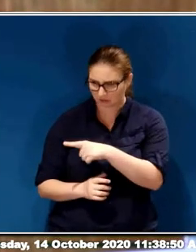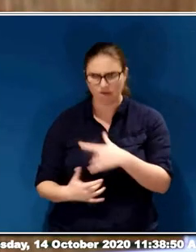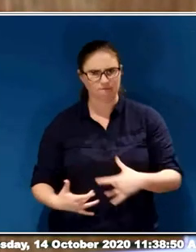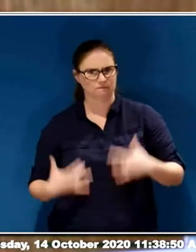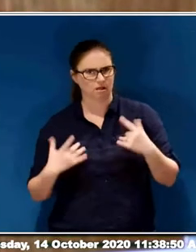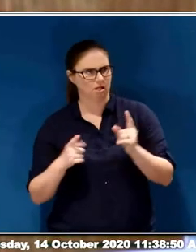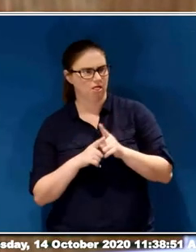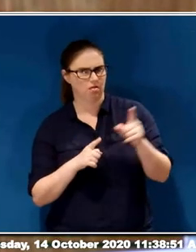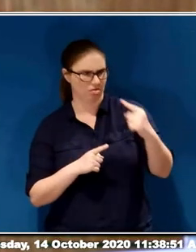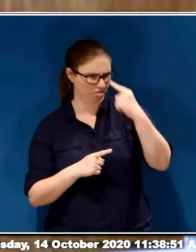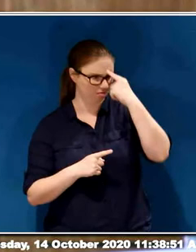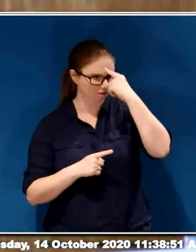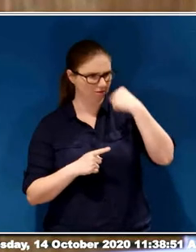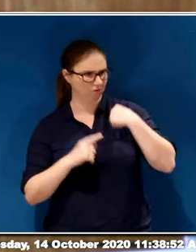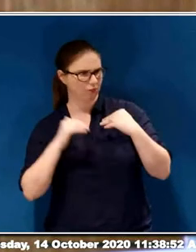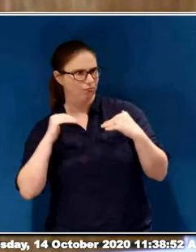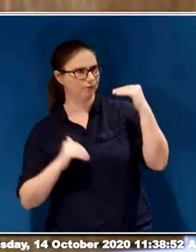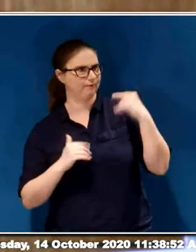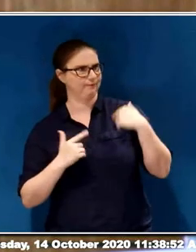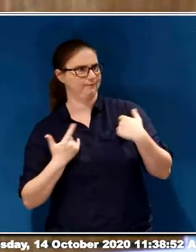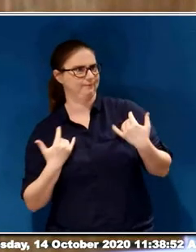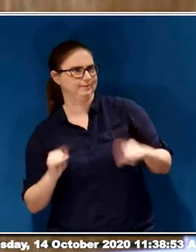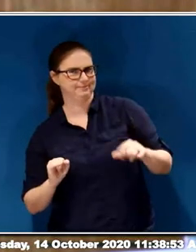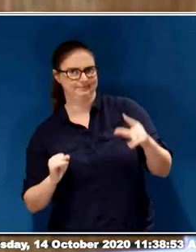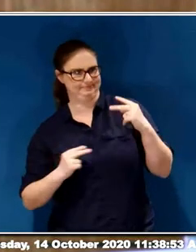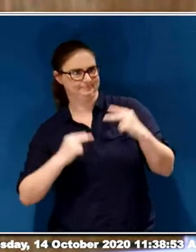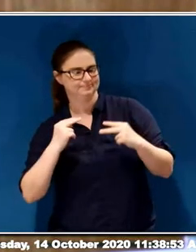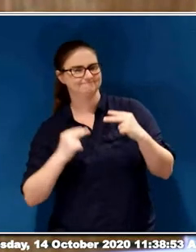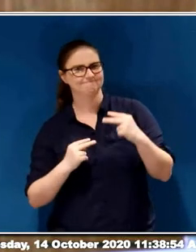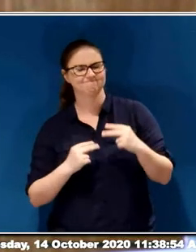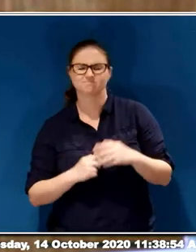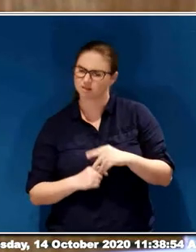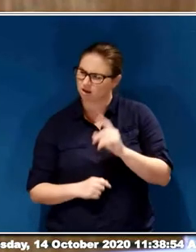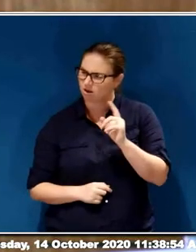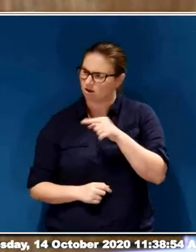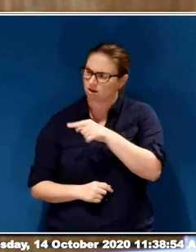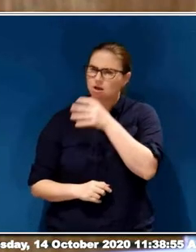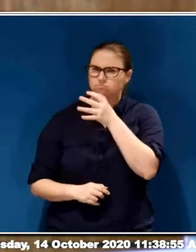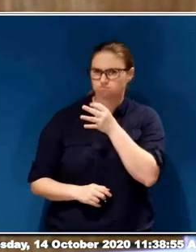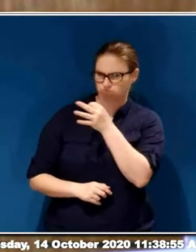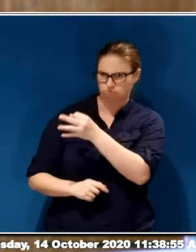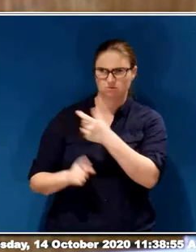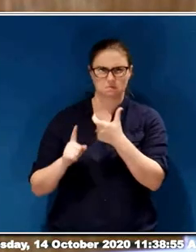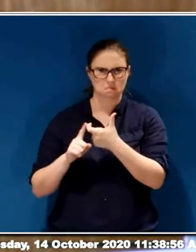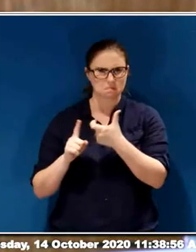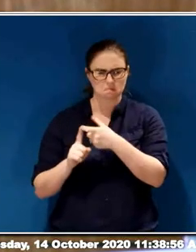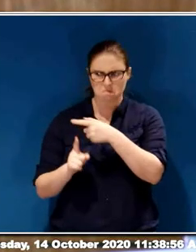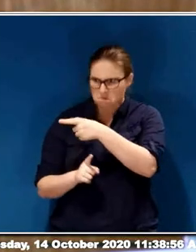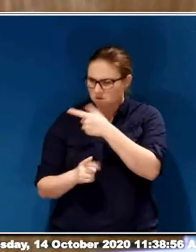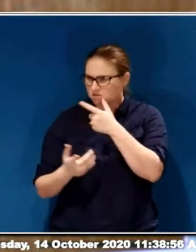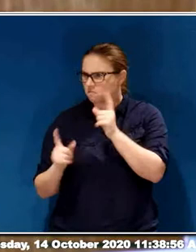So what you've --- was one of the things that worried you with the incident is because you didn't get your chance to tell your side of what happened --- Yeah.